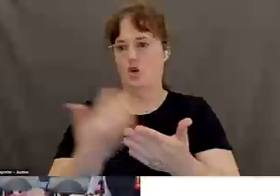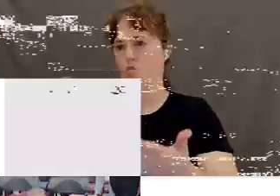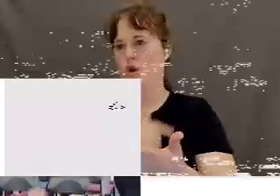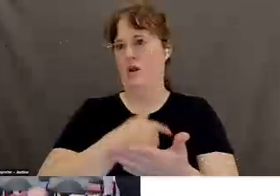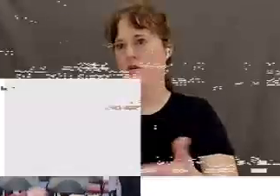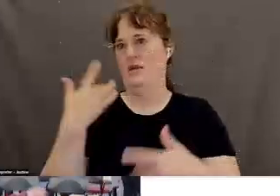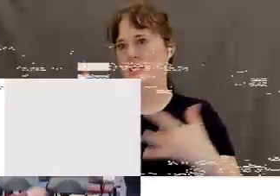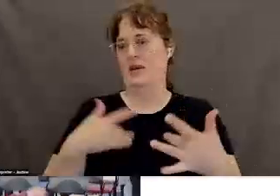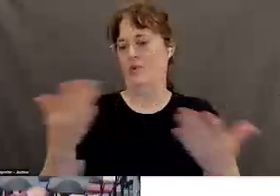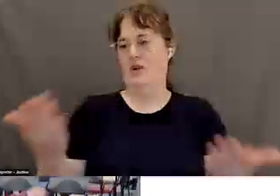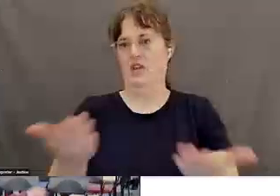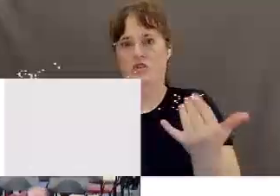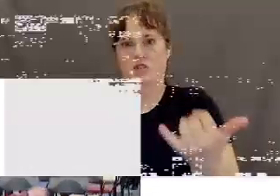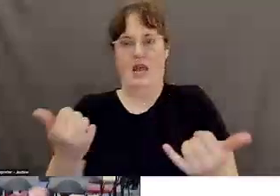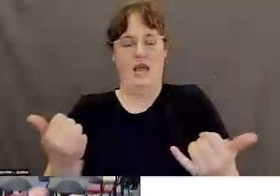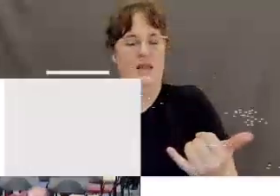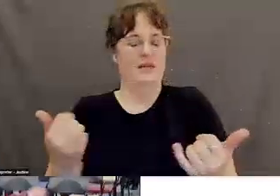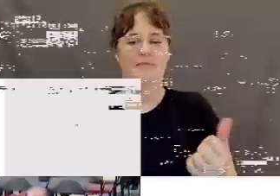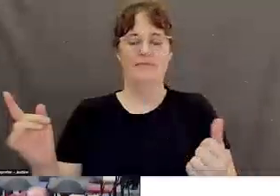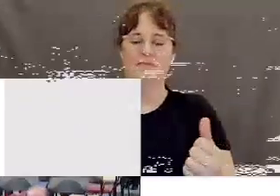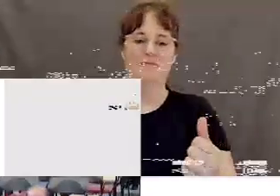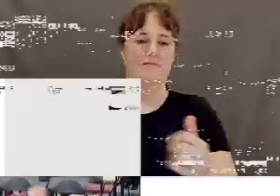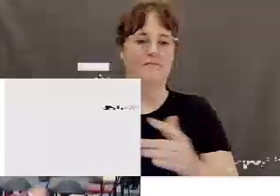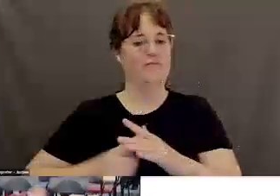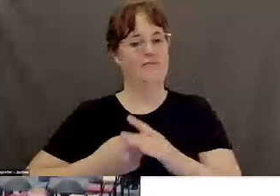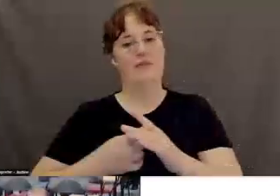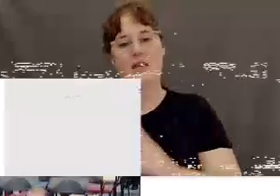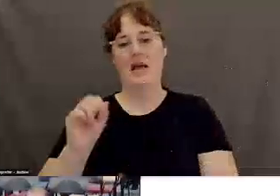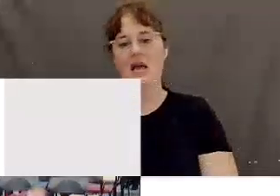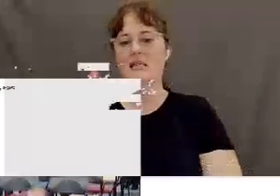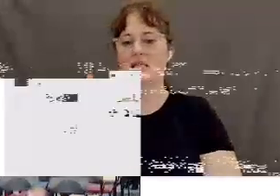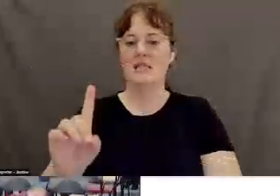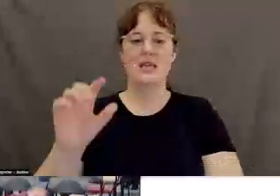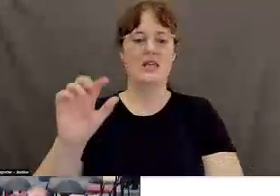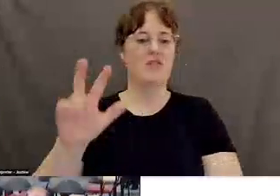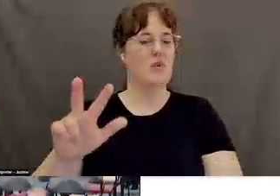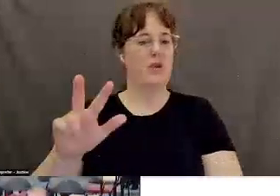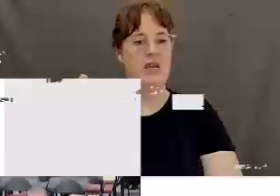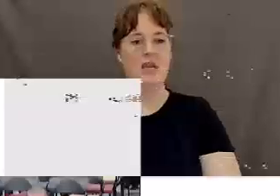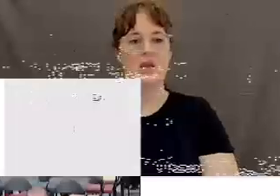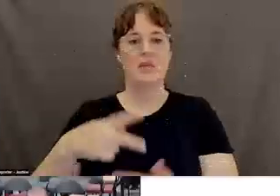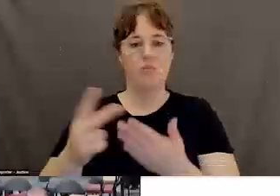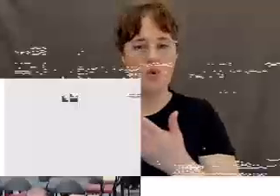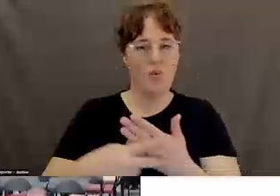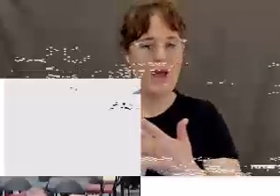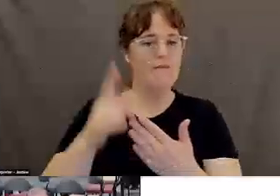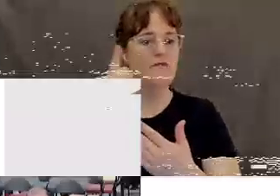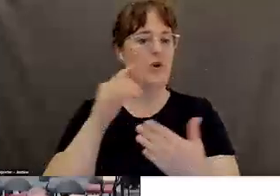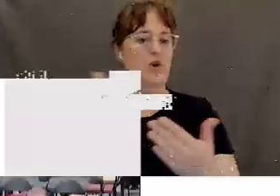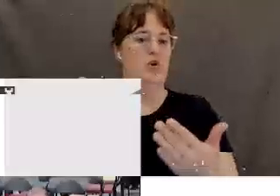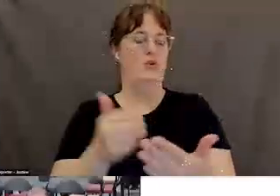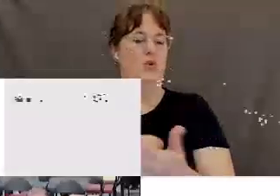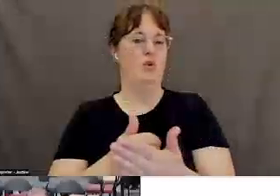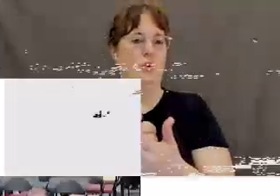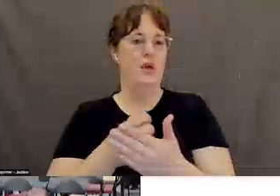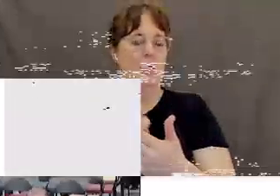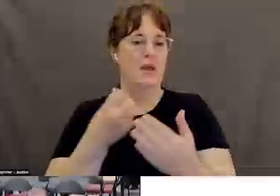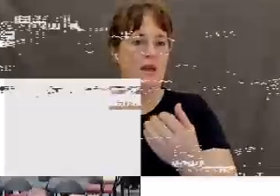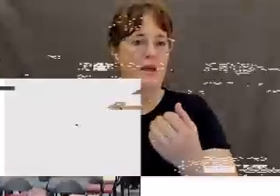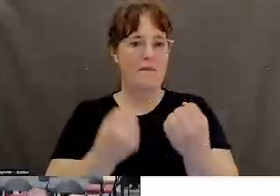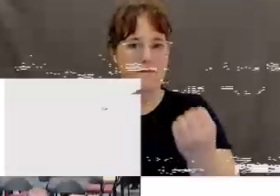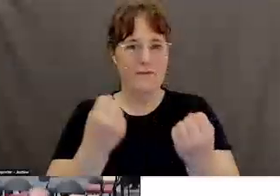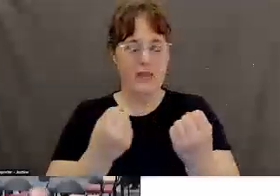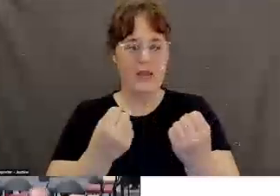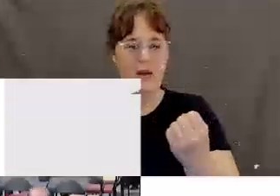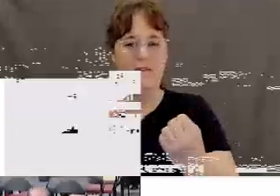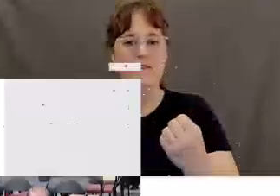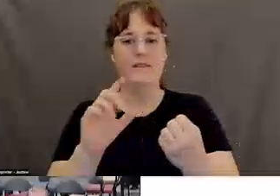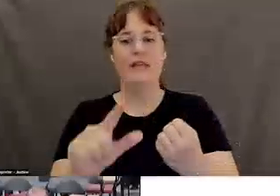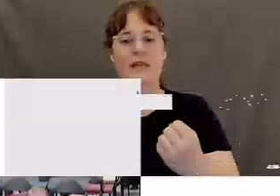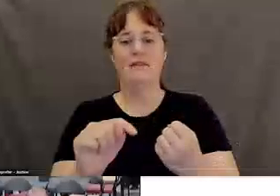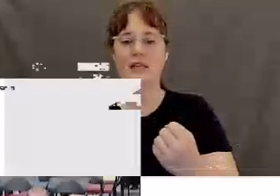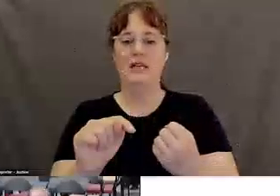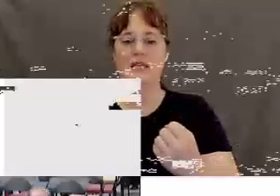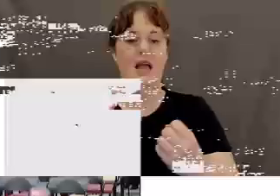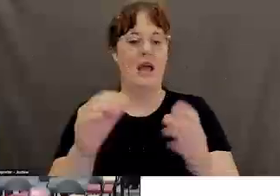Boardroom: Because this is the kickoff of the SD3 program, the work that we need to do to get the new vehicle fleet going, and looking ahead to all the link extensions. So go to the next slide, please.